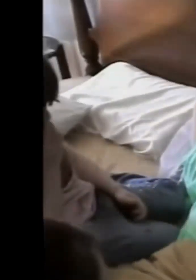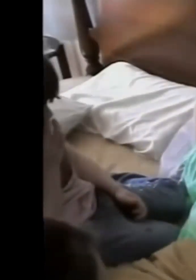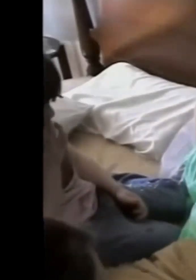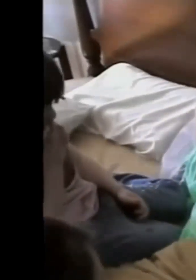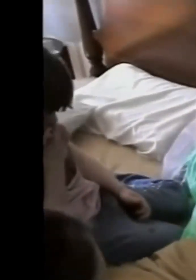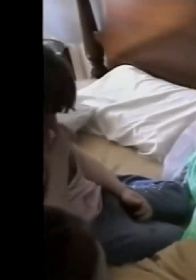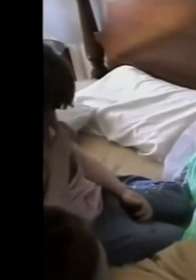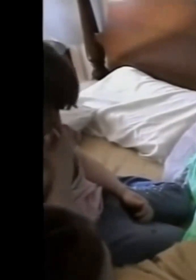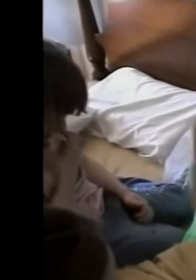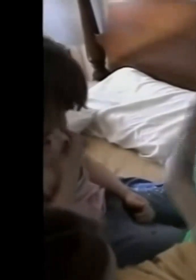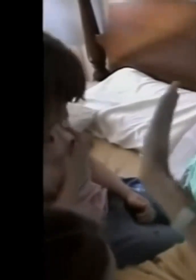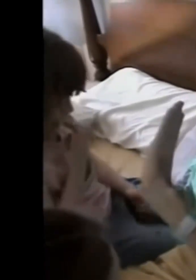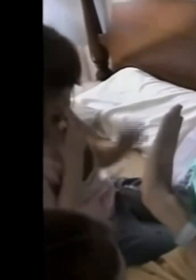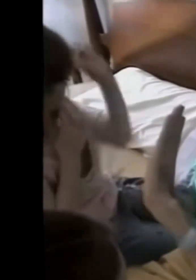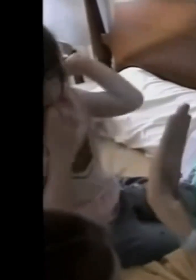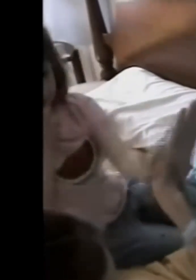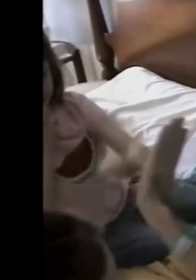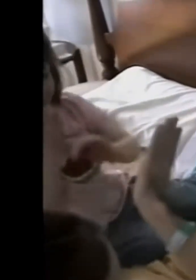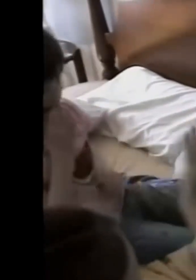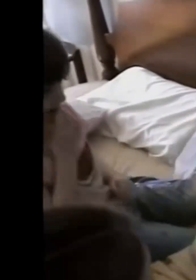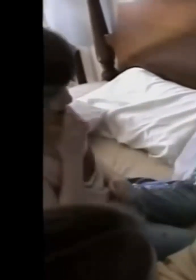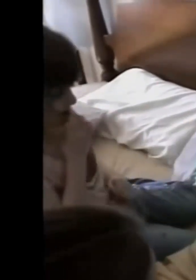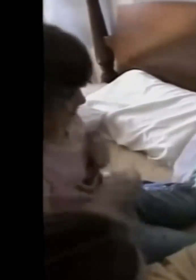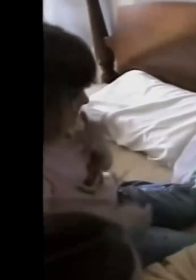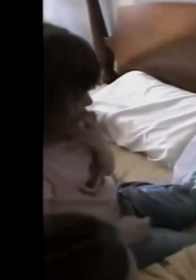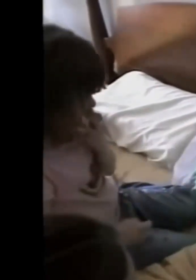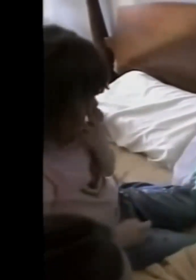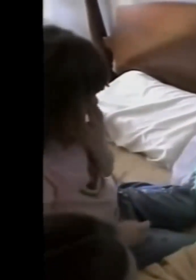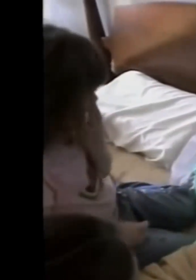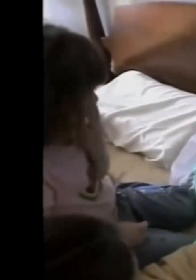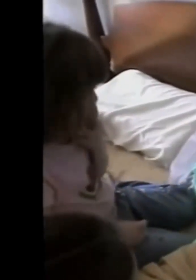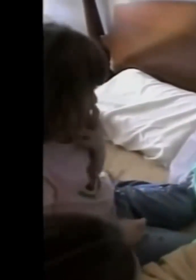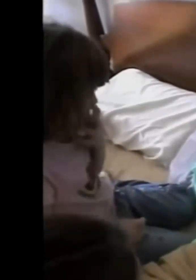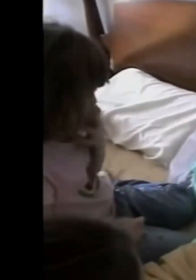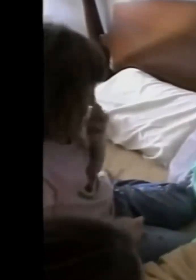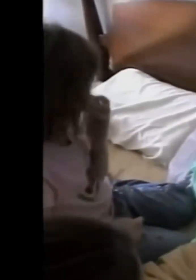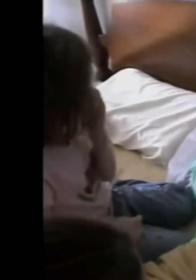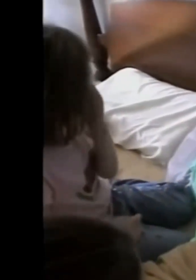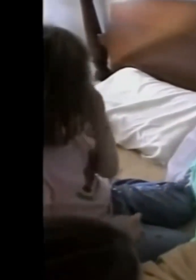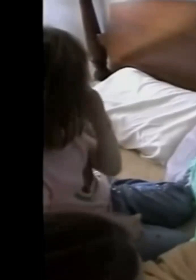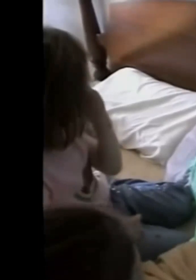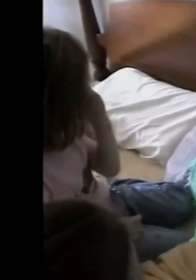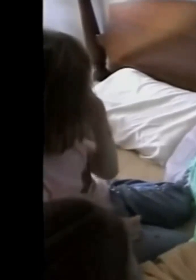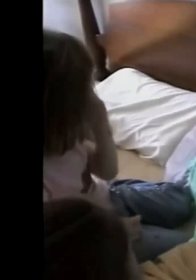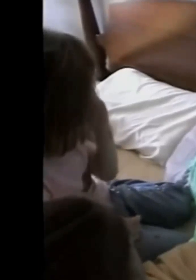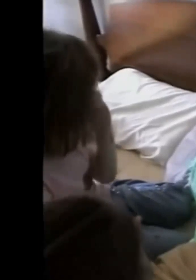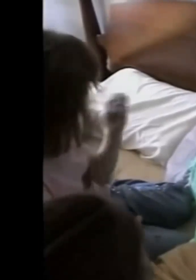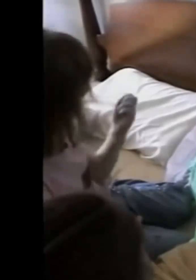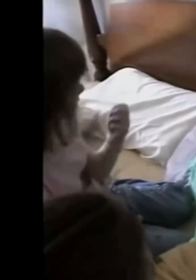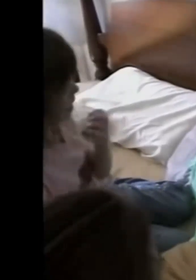Eye. Ball. Eyeball. You taught me. Watching the brain put itself together has been an incredible miracle. Belt buckle.